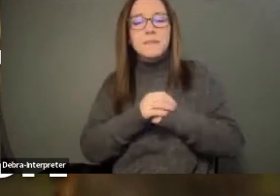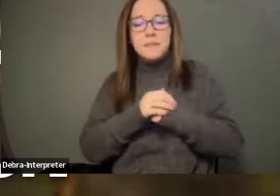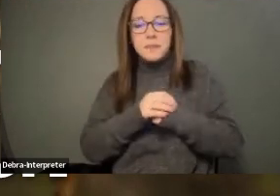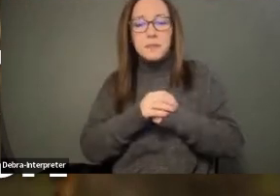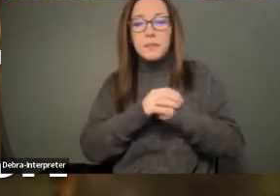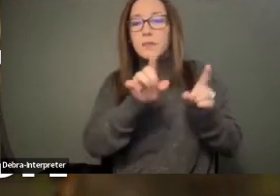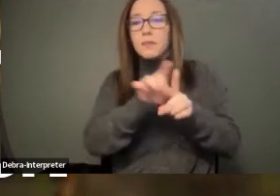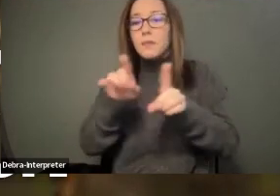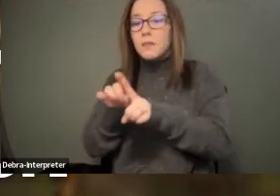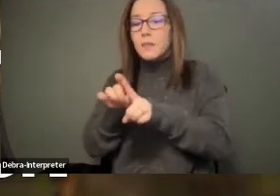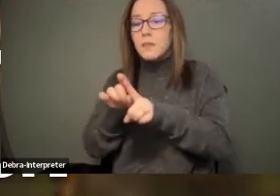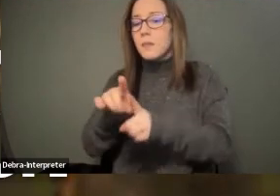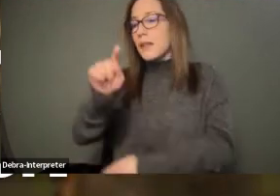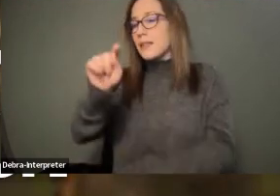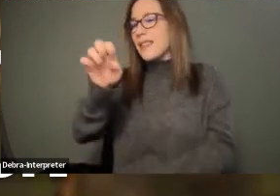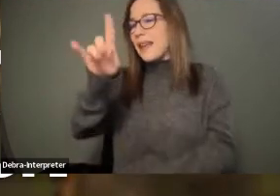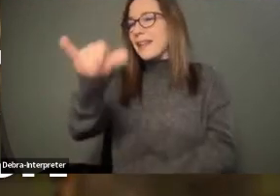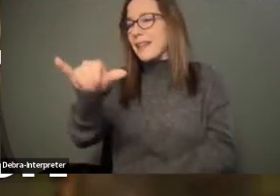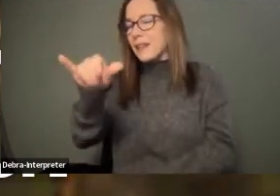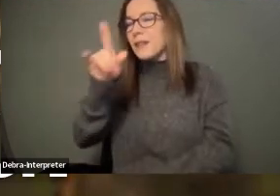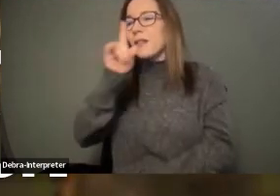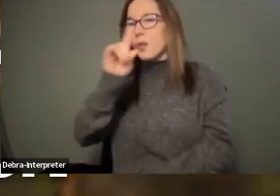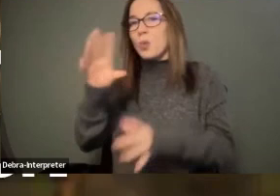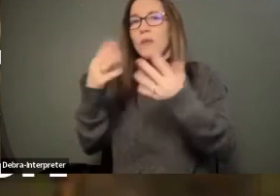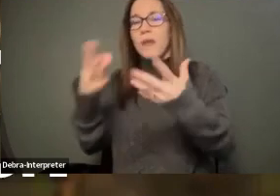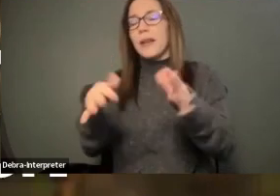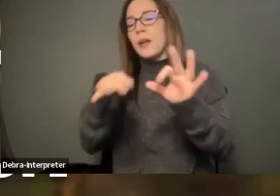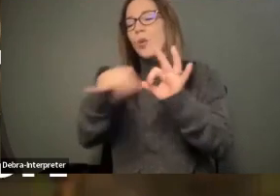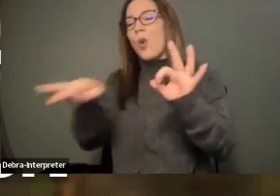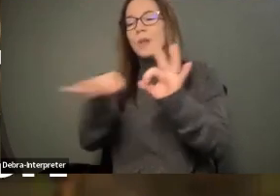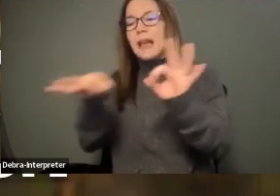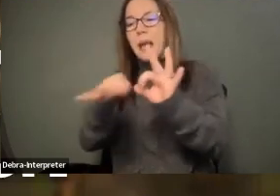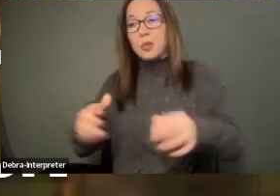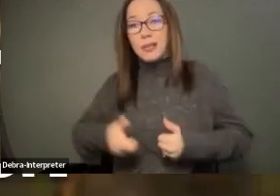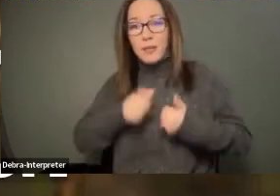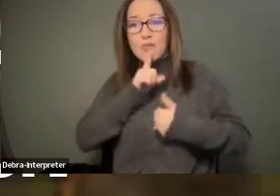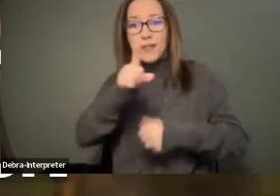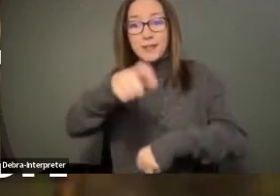We are so thankful for the work you did for us today